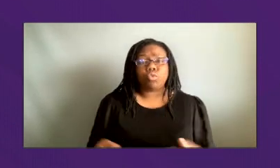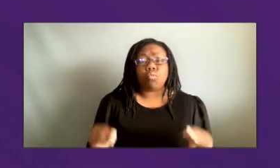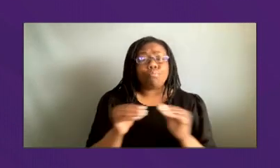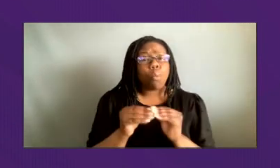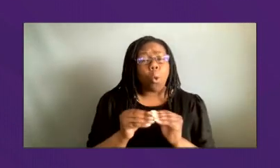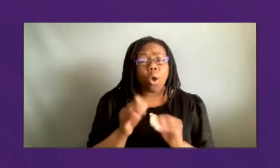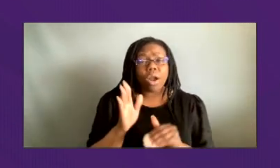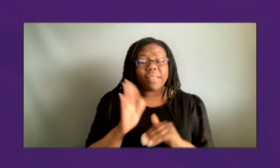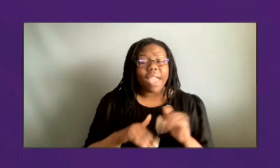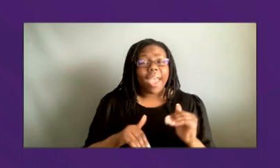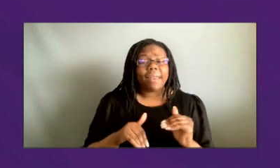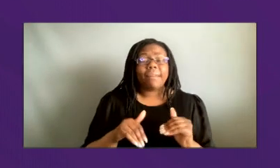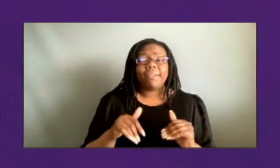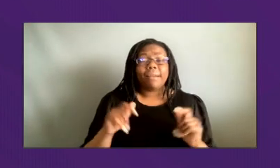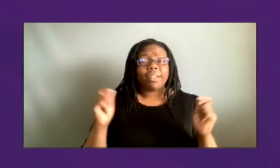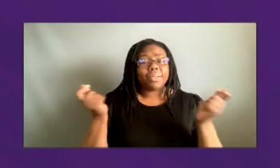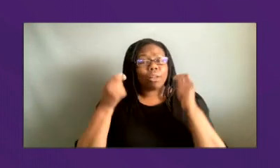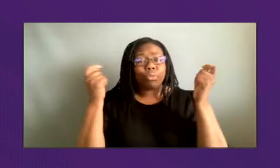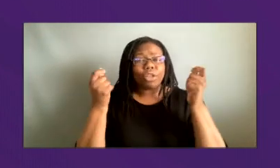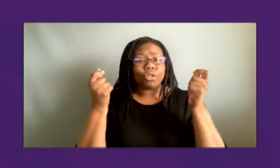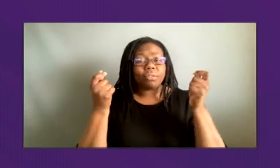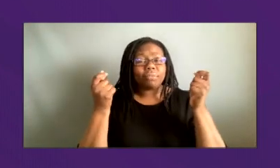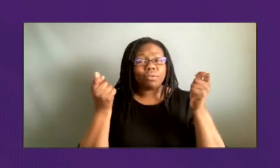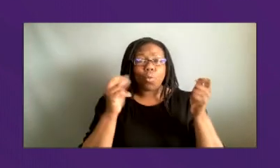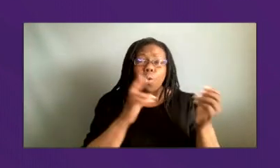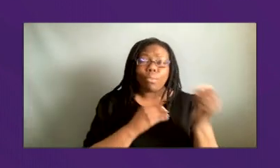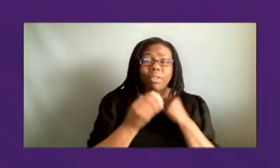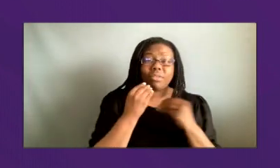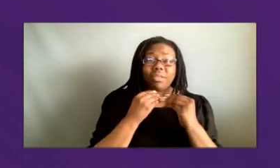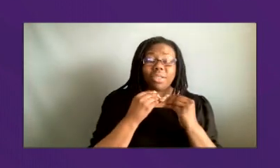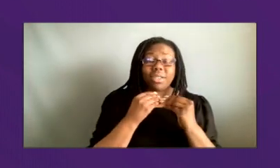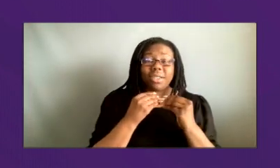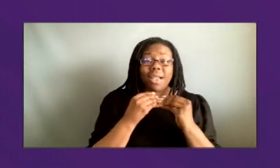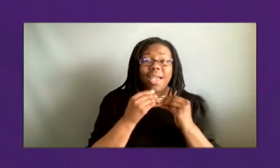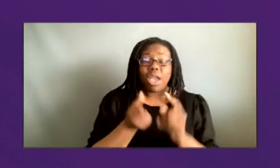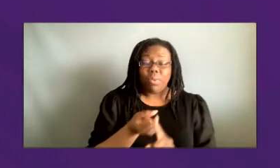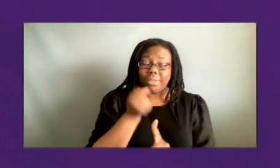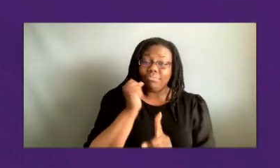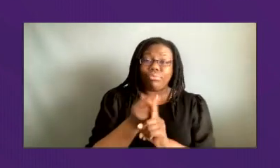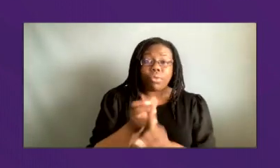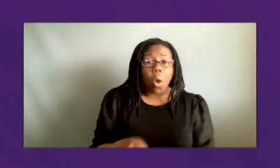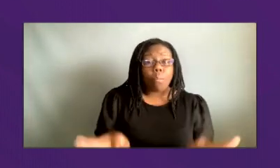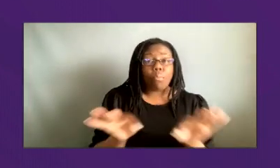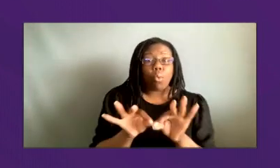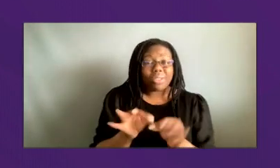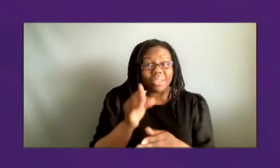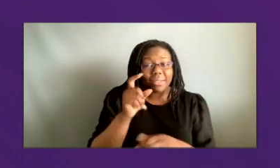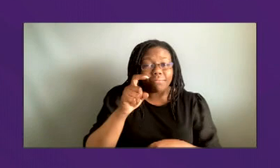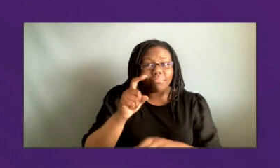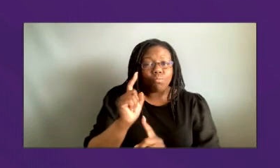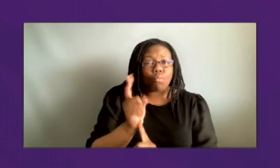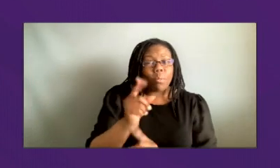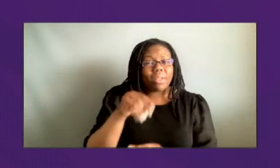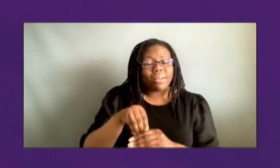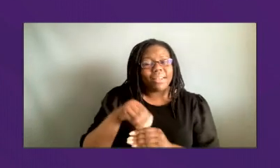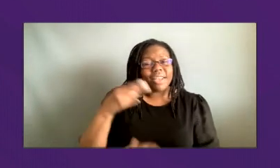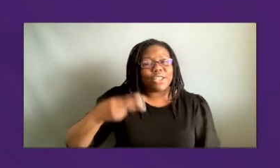point in history. Thank you. And please post any questions you may have in the chat. And now I will